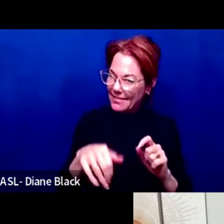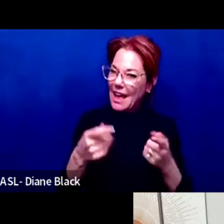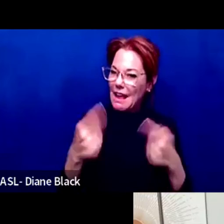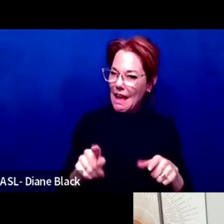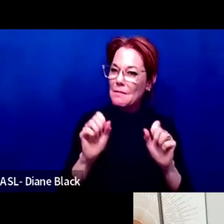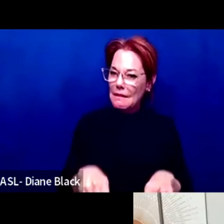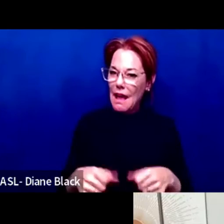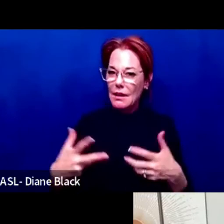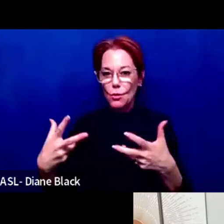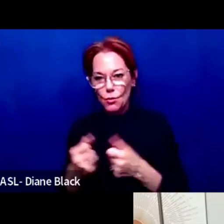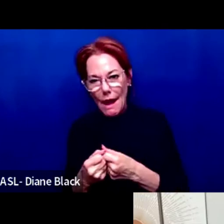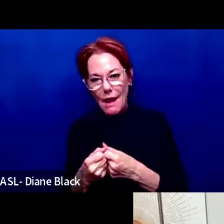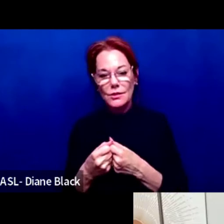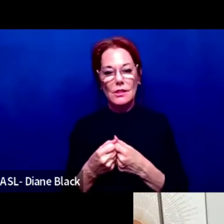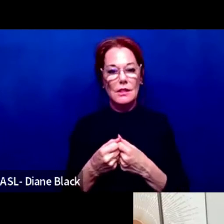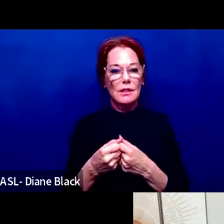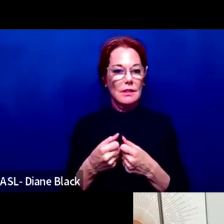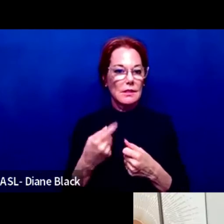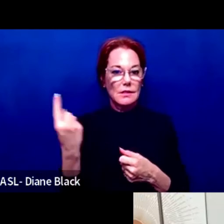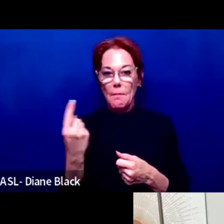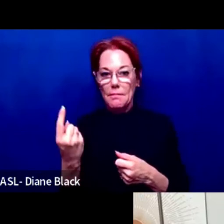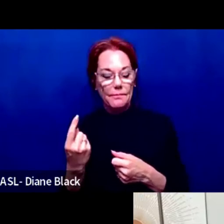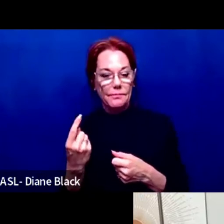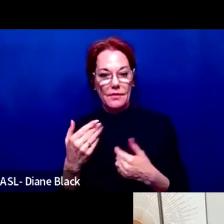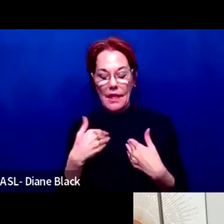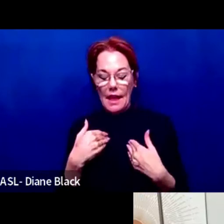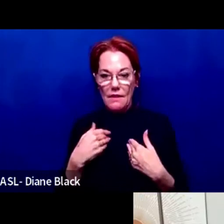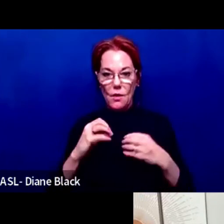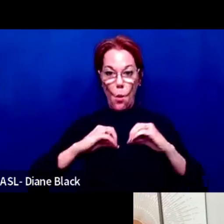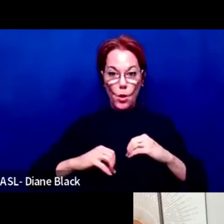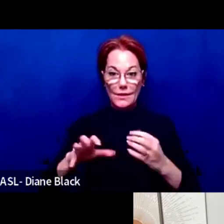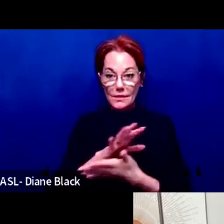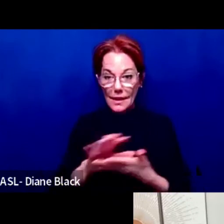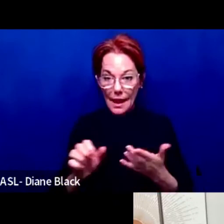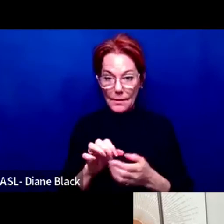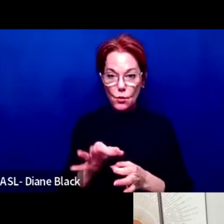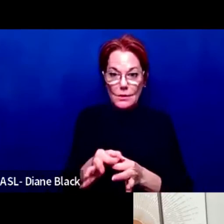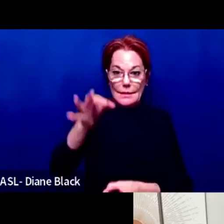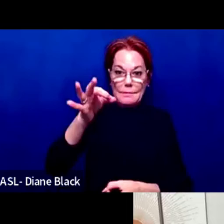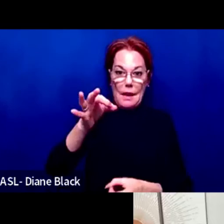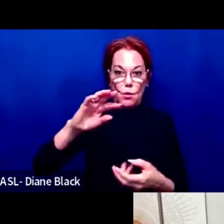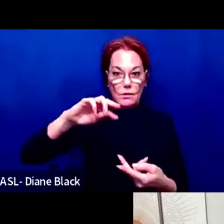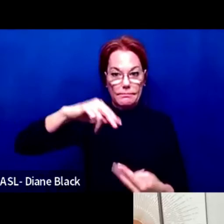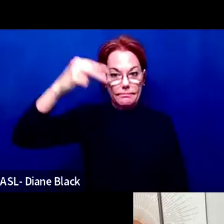or crash or something where they've got major organ damage, or they have a spinal cord injury, they have these things, there's a hierarchy, there's a